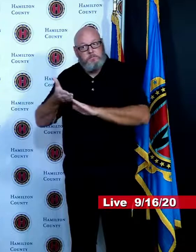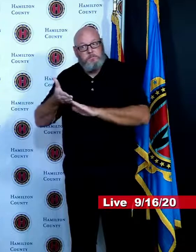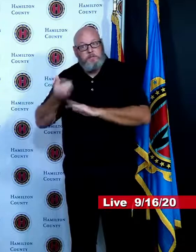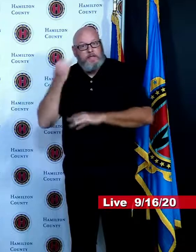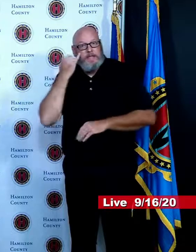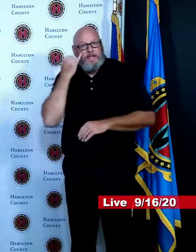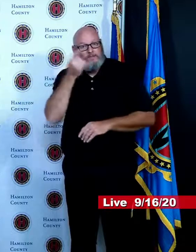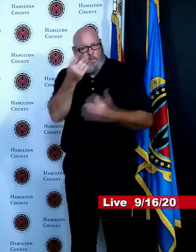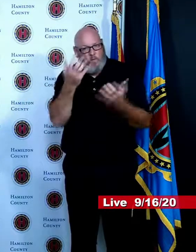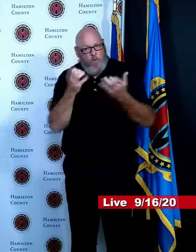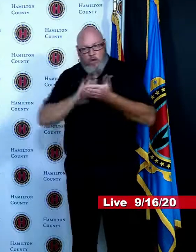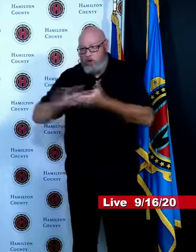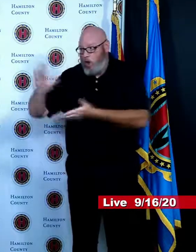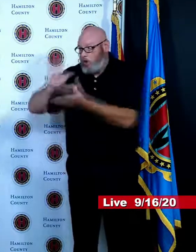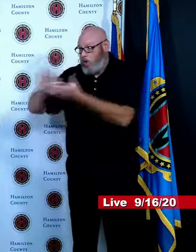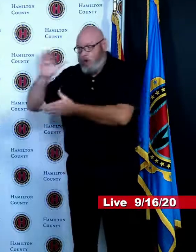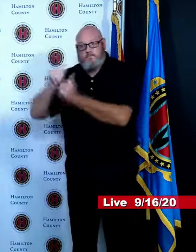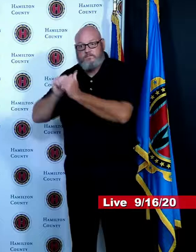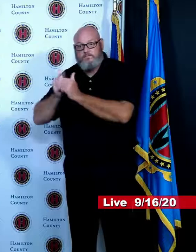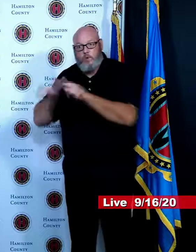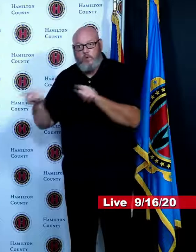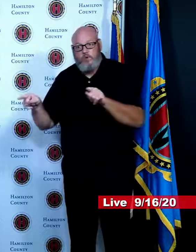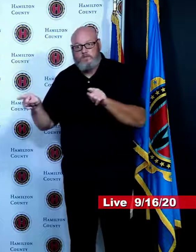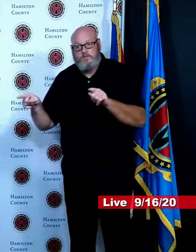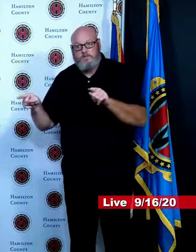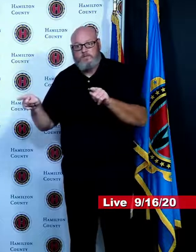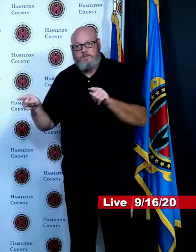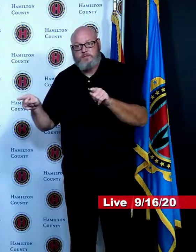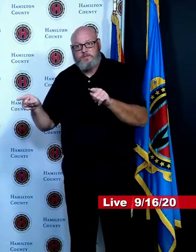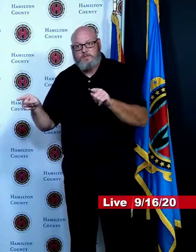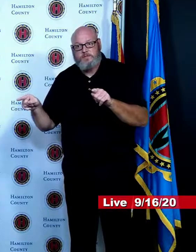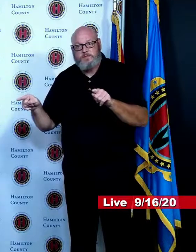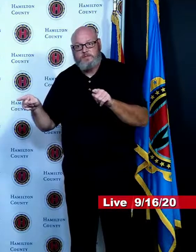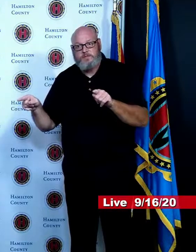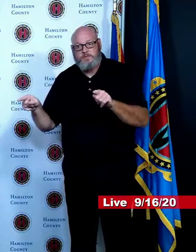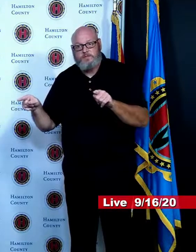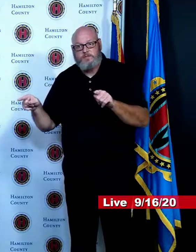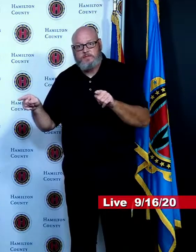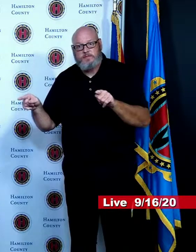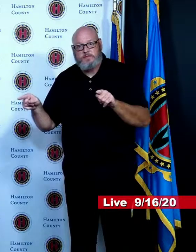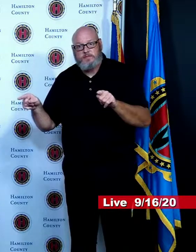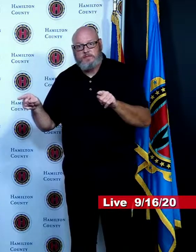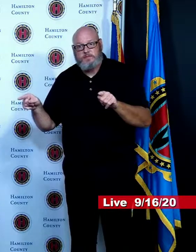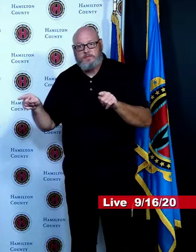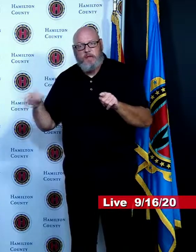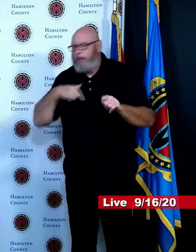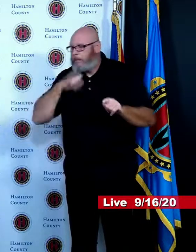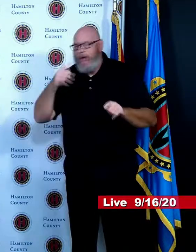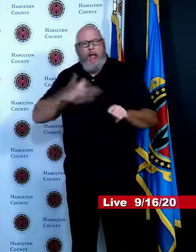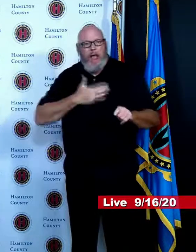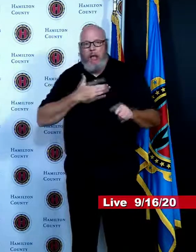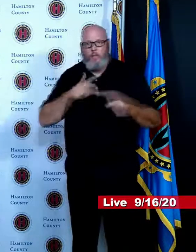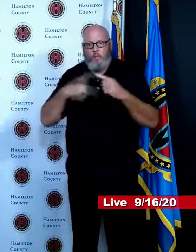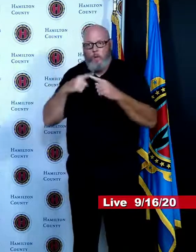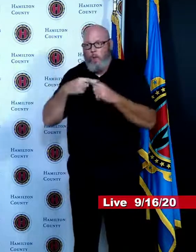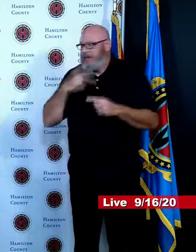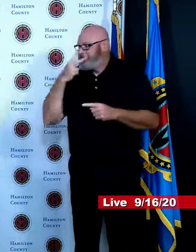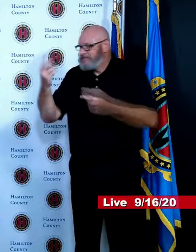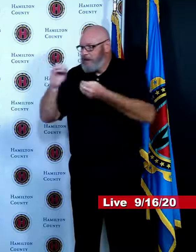new cases but we are able to keep that case rate from going too high in addition to opening up some schools